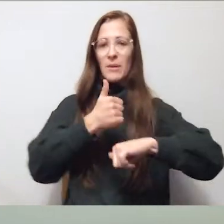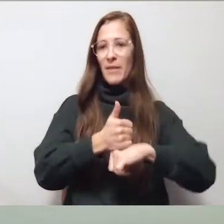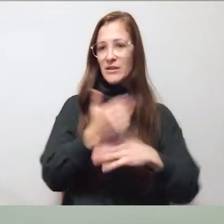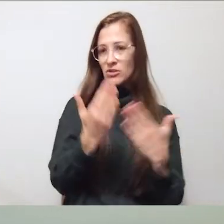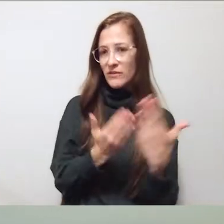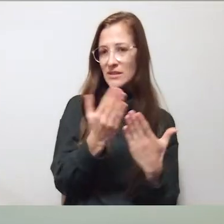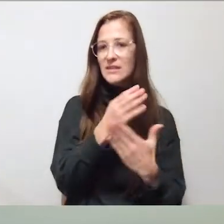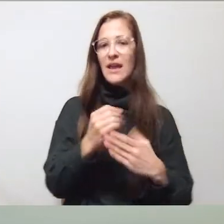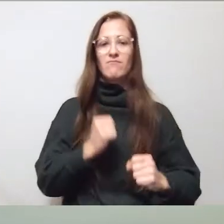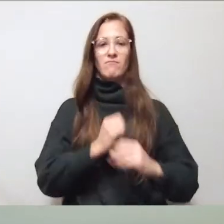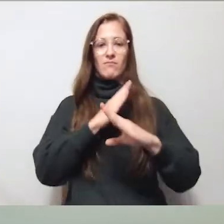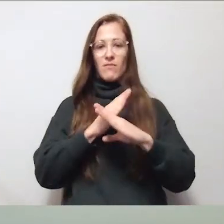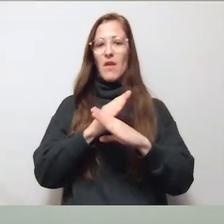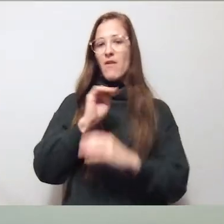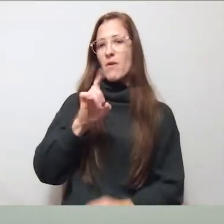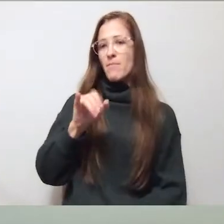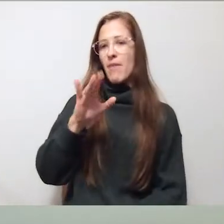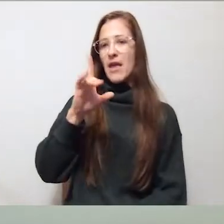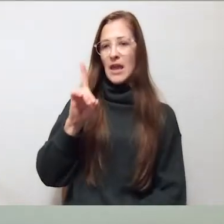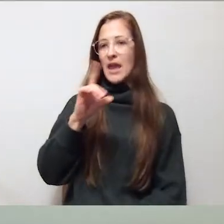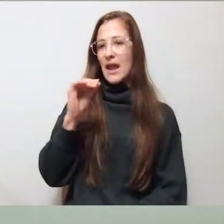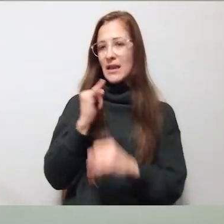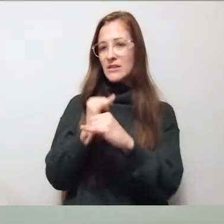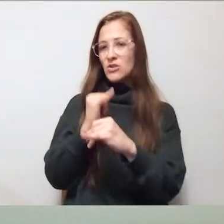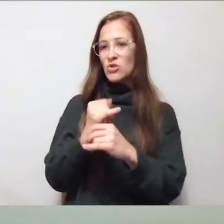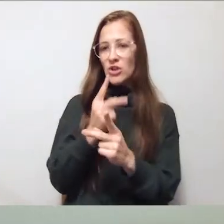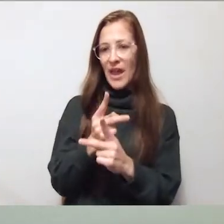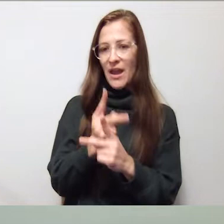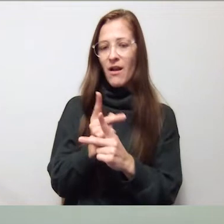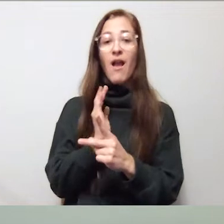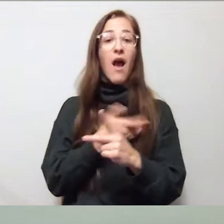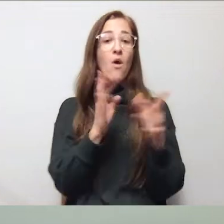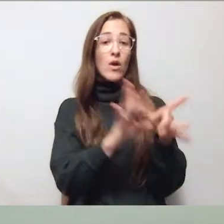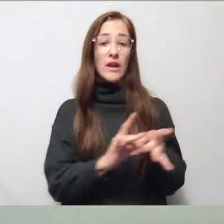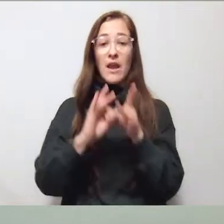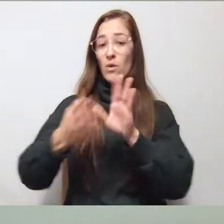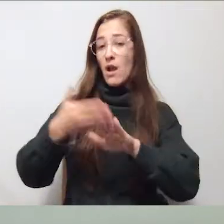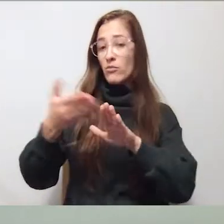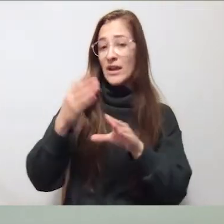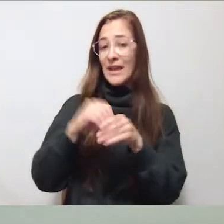and prevention of Medicaid and institutional care. So the way our network operates in the state of New York